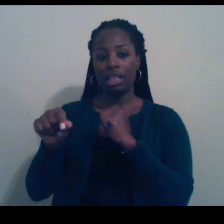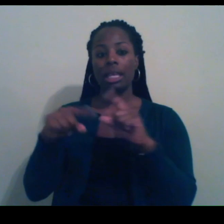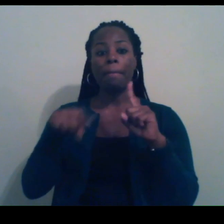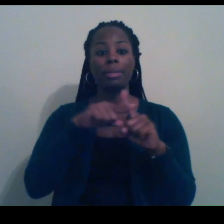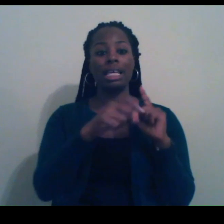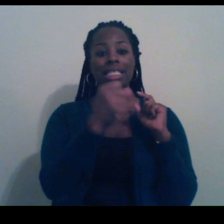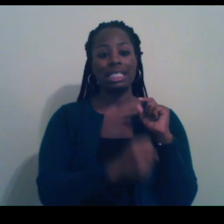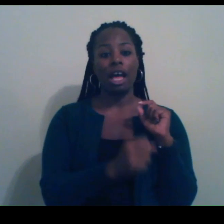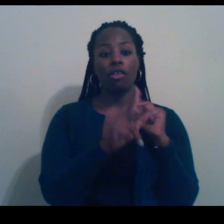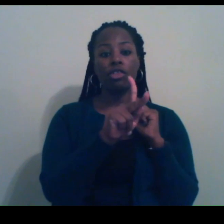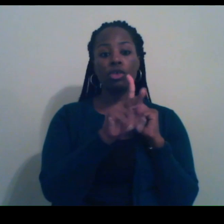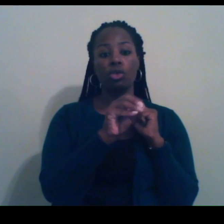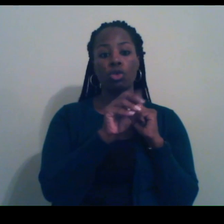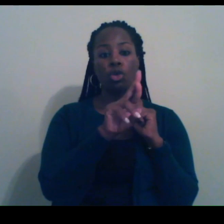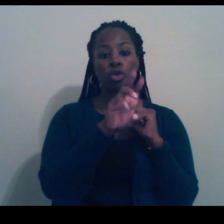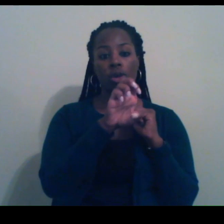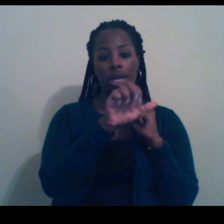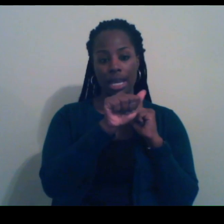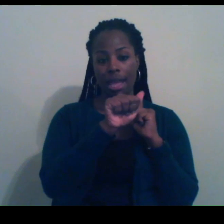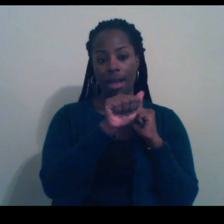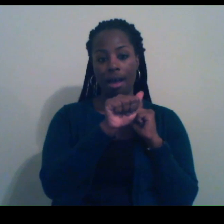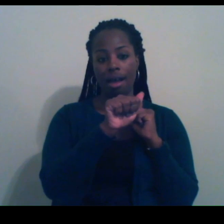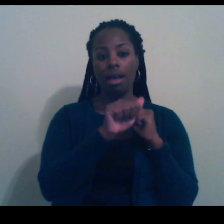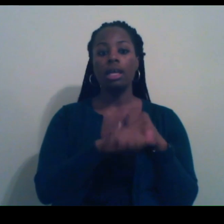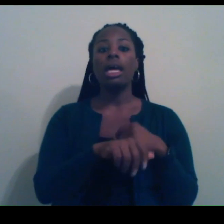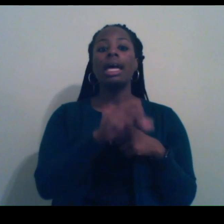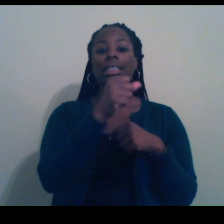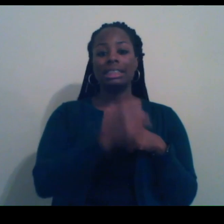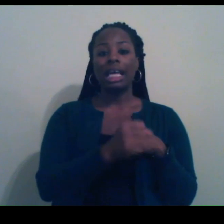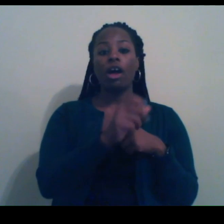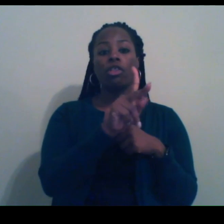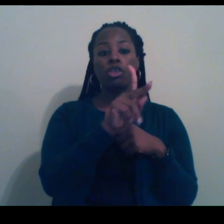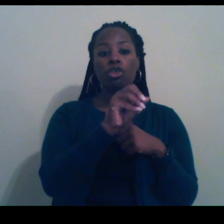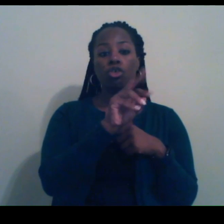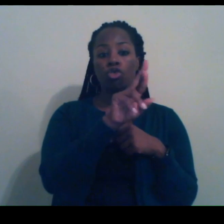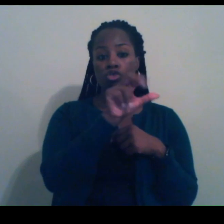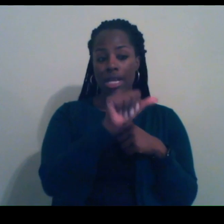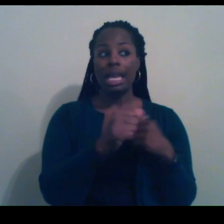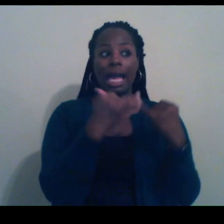South Korea actually about three hours ago fully implemented the screening on all